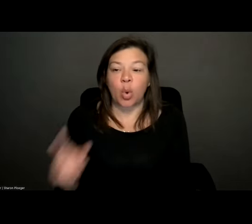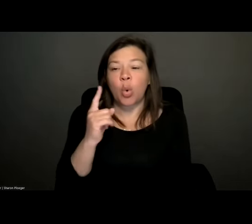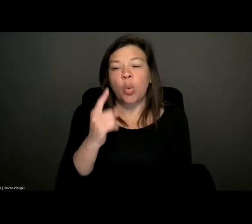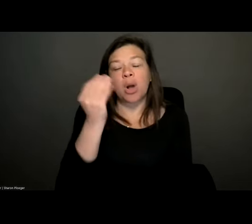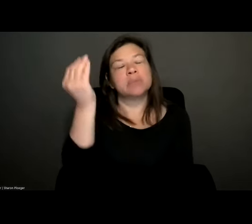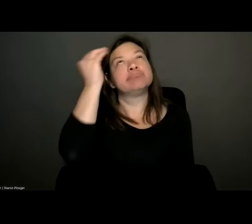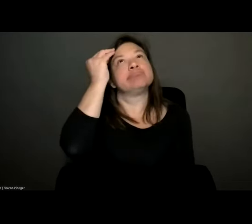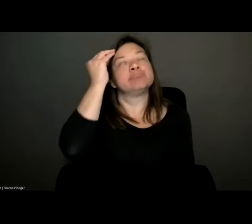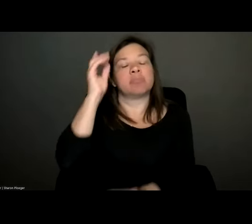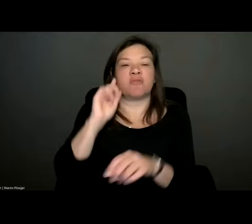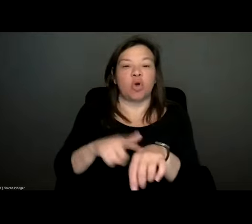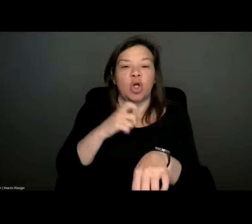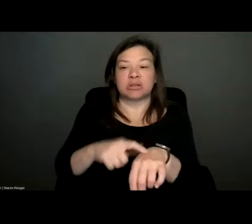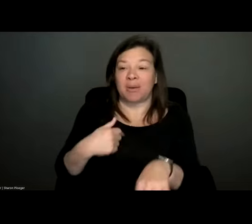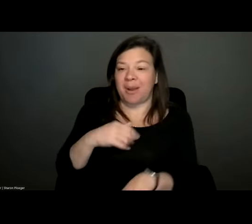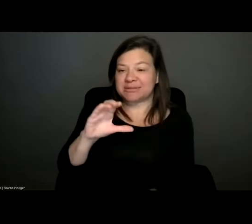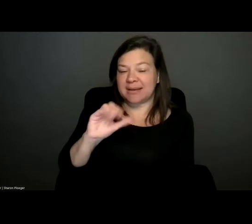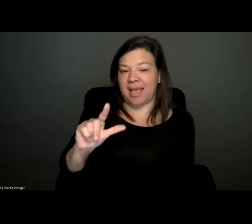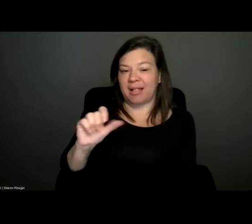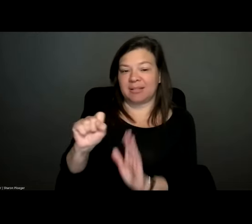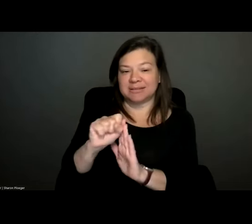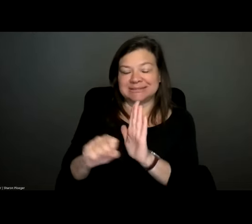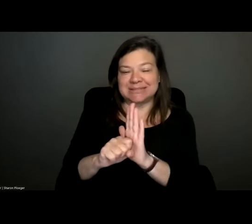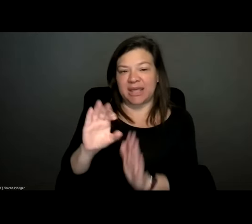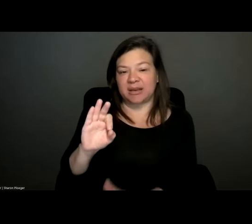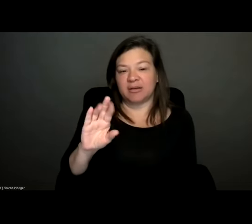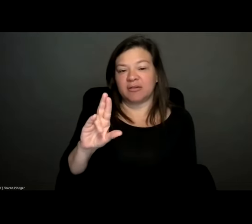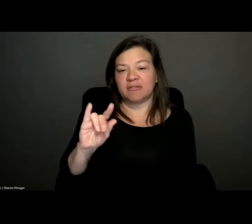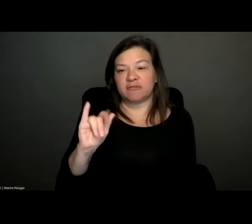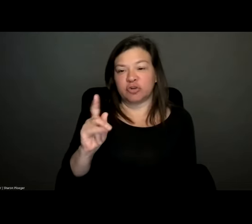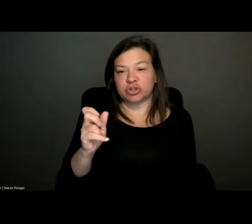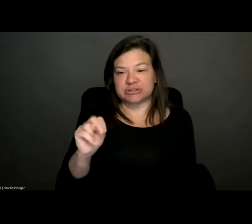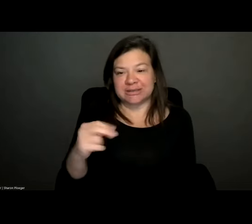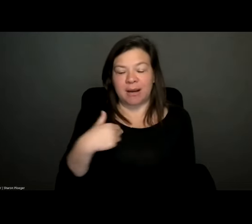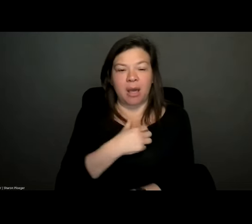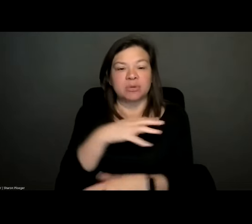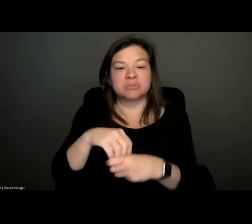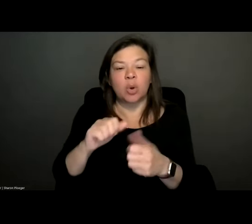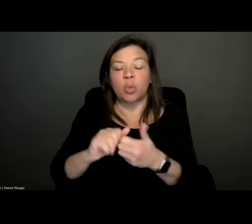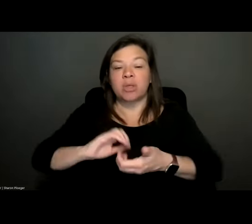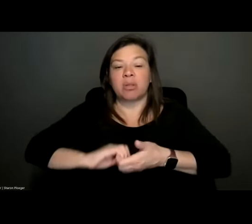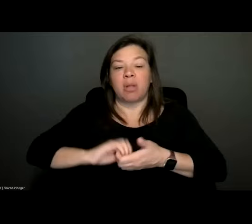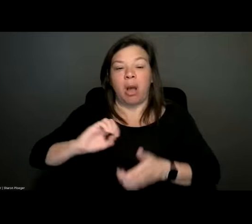when I was at Cal State Fullerton, I was taking part in opera scenes and it was my first set of opera scenes